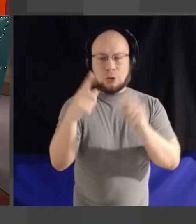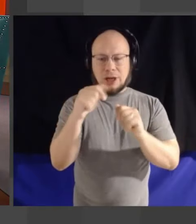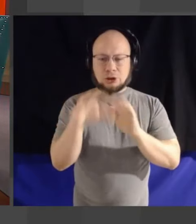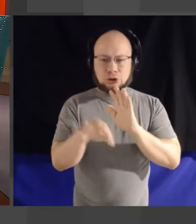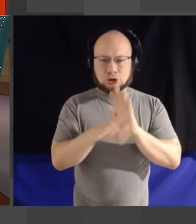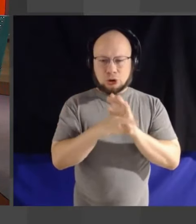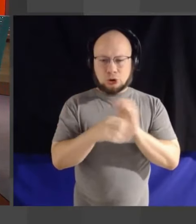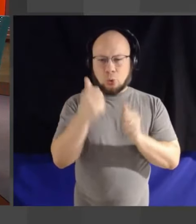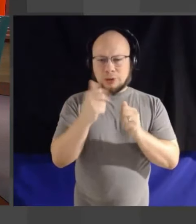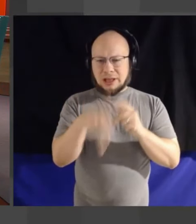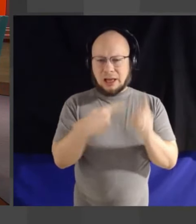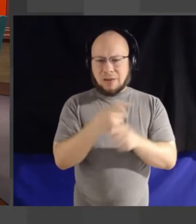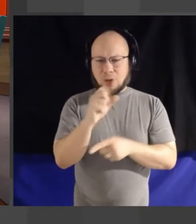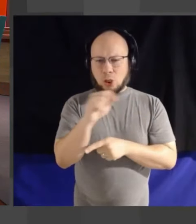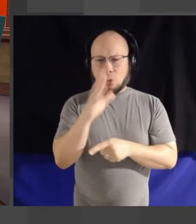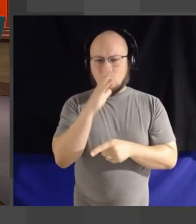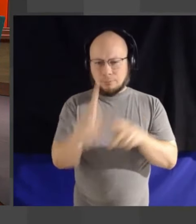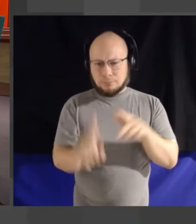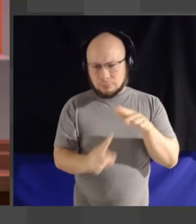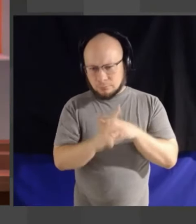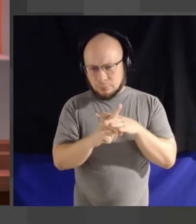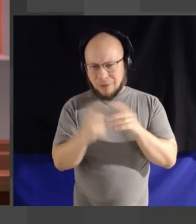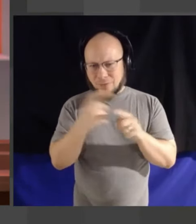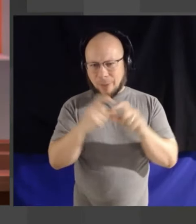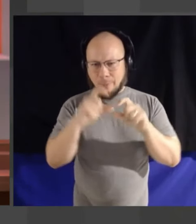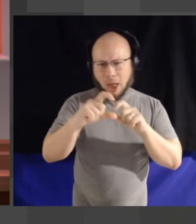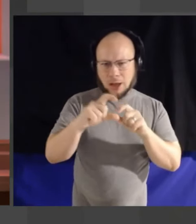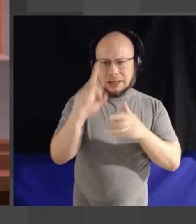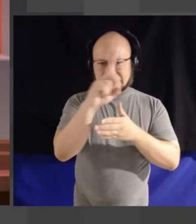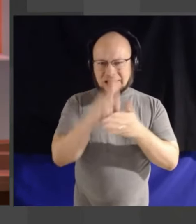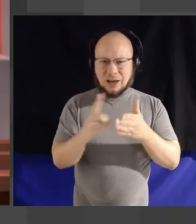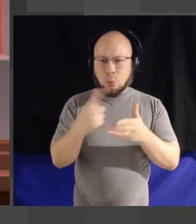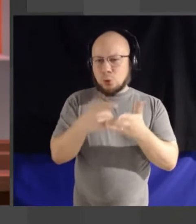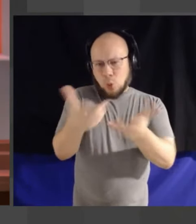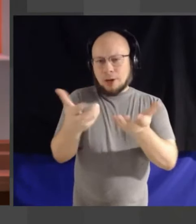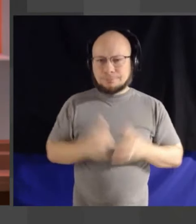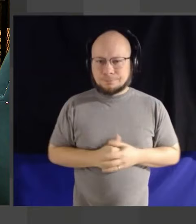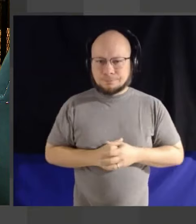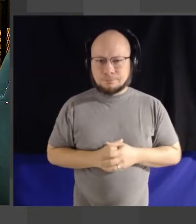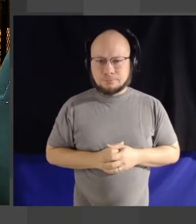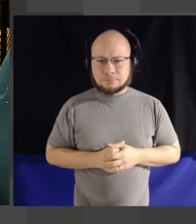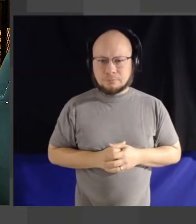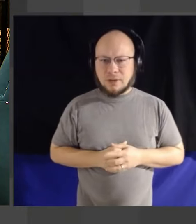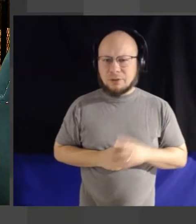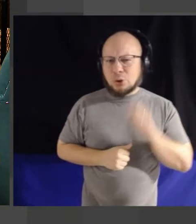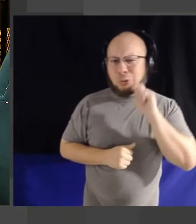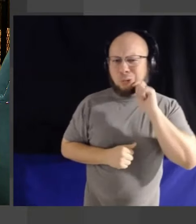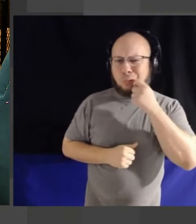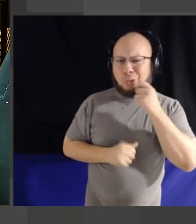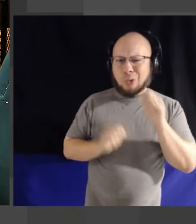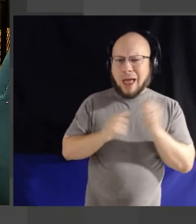STAGES OF GROWTH AND YOU CAN CHOOSE WHAT LOOT SPAWNS AT VARIOUS STAGES OF GROWTH AND THINGS LIKE THAT.